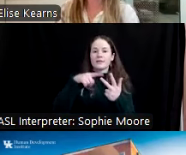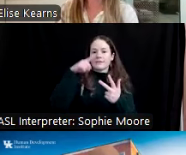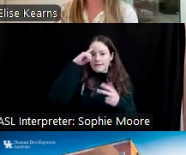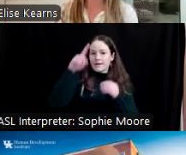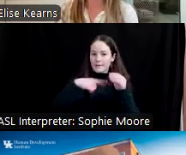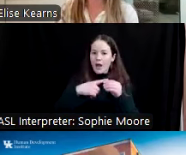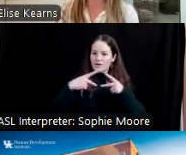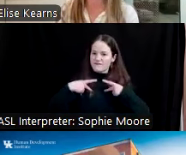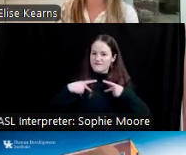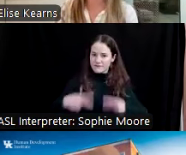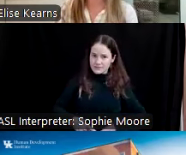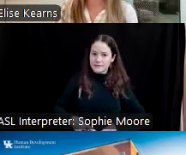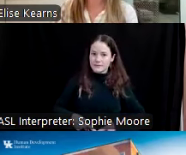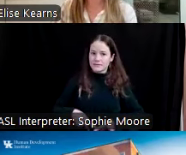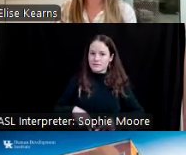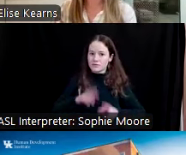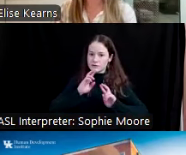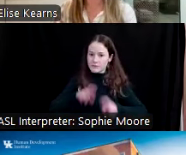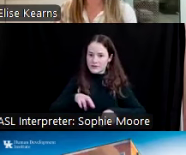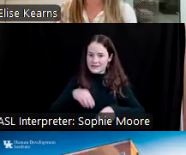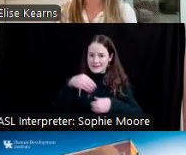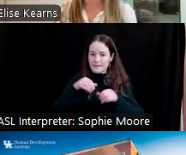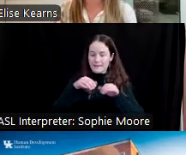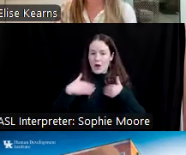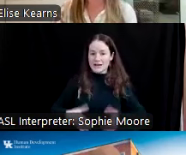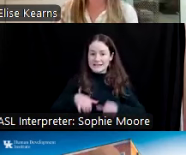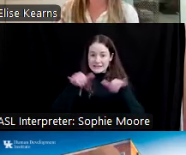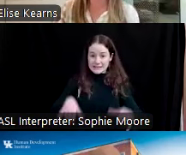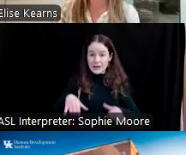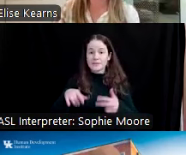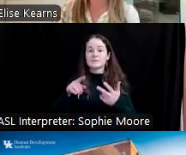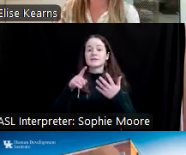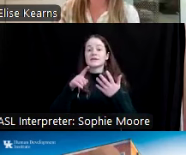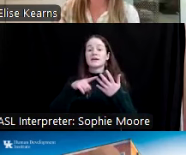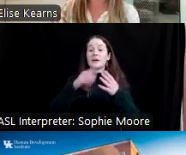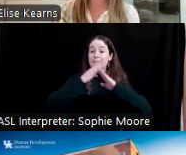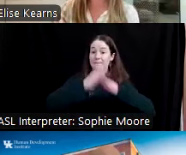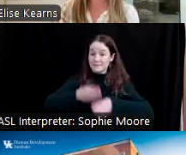best you can. And recognize and eliminate ableism as well.